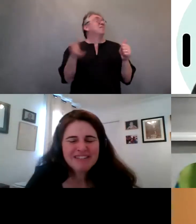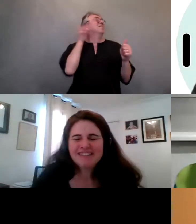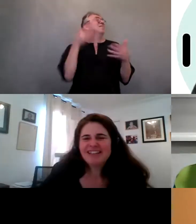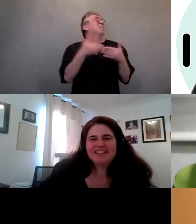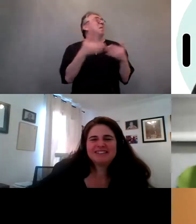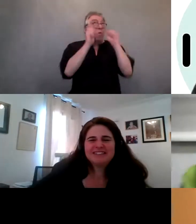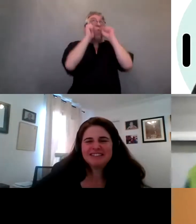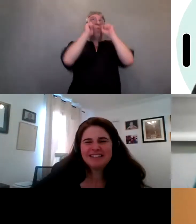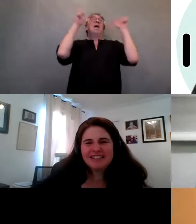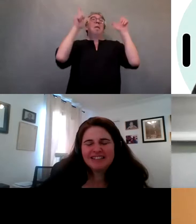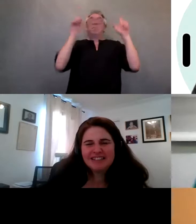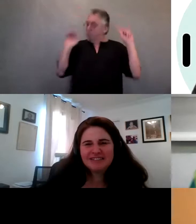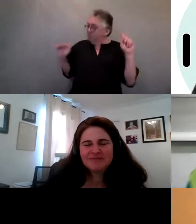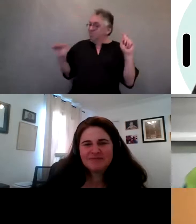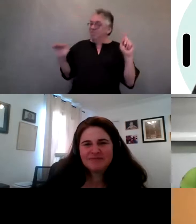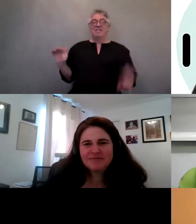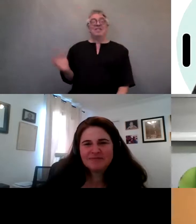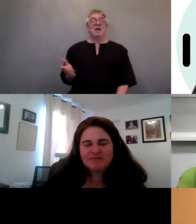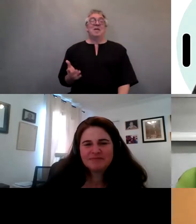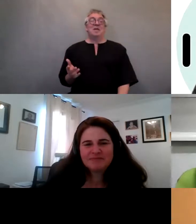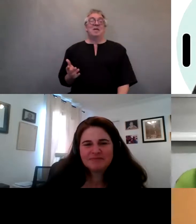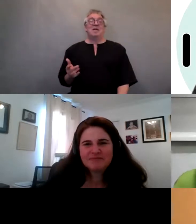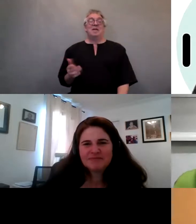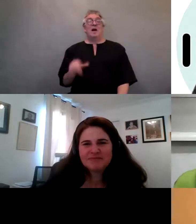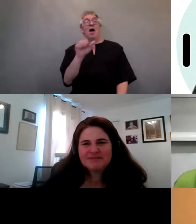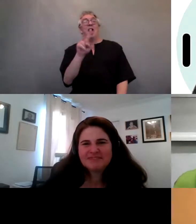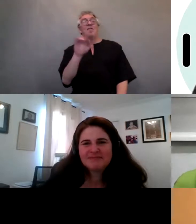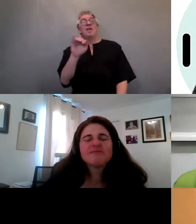If they cannot trust the father to wake up (chuckles)